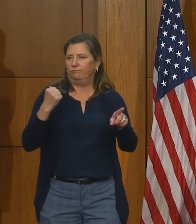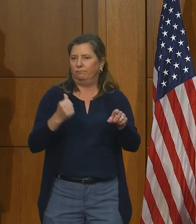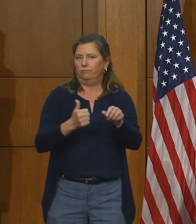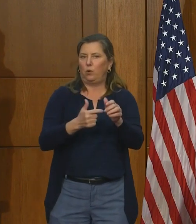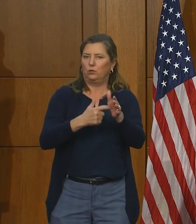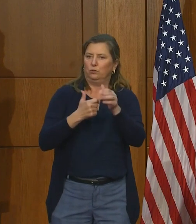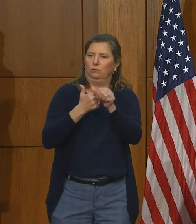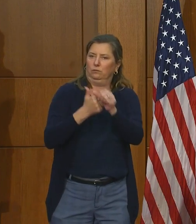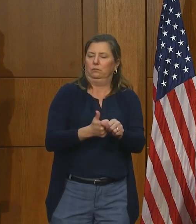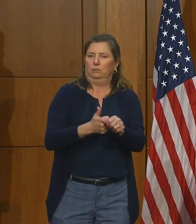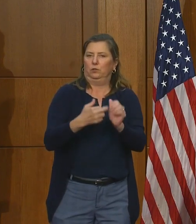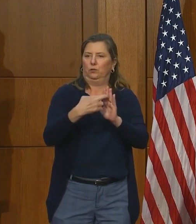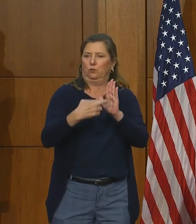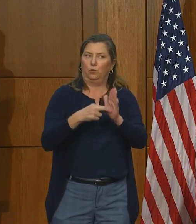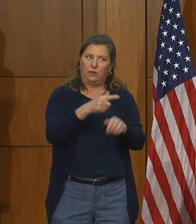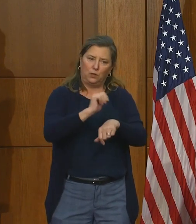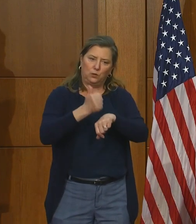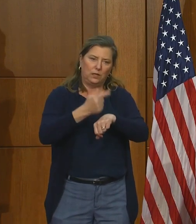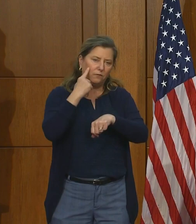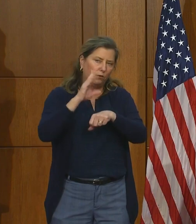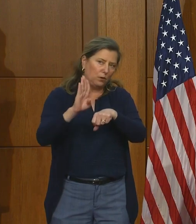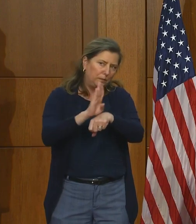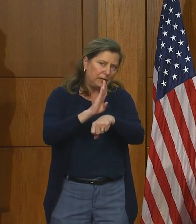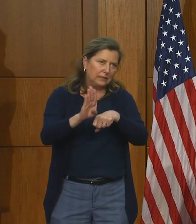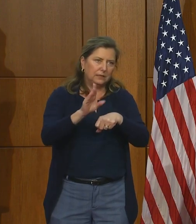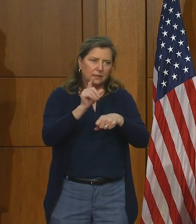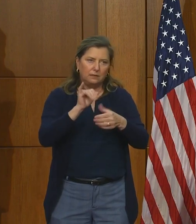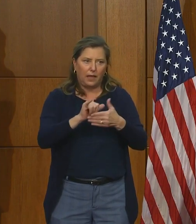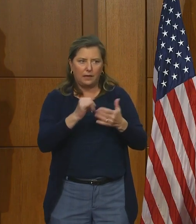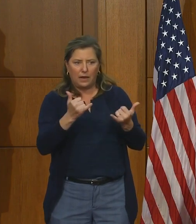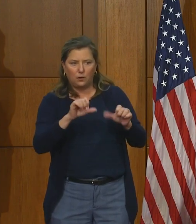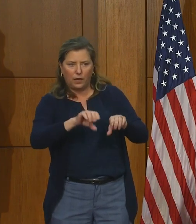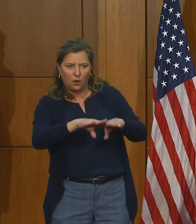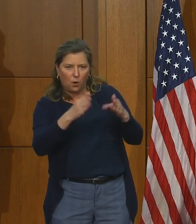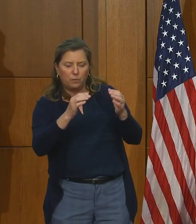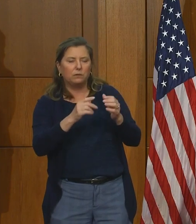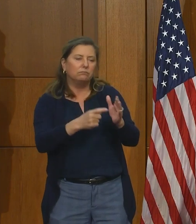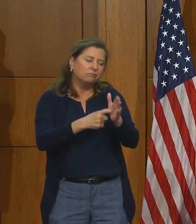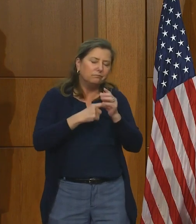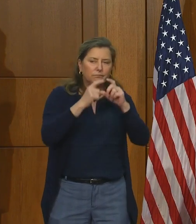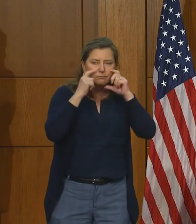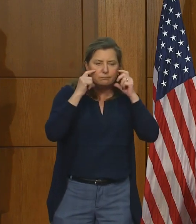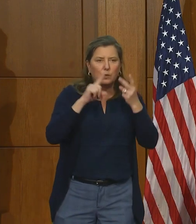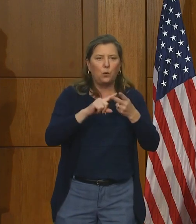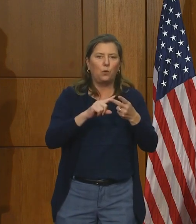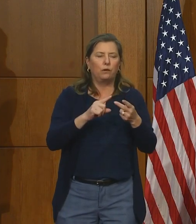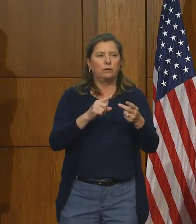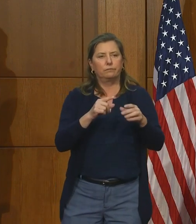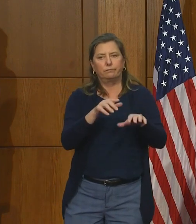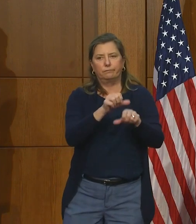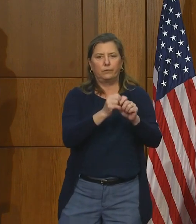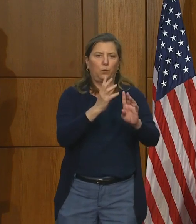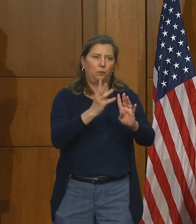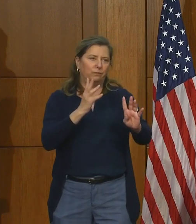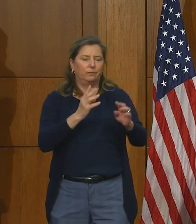HE WILL NOT- IN. THE RULES TO USE THAT FOR THE BUSINESSES